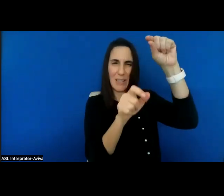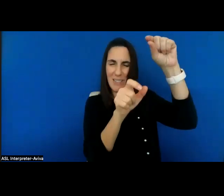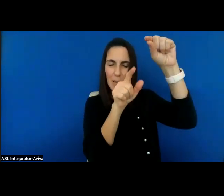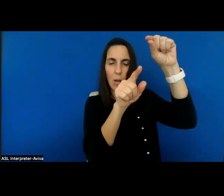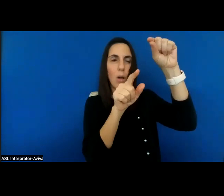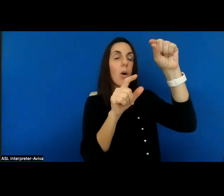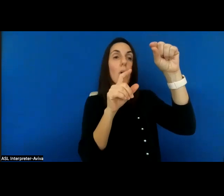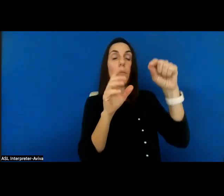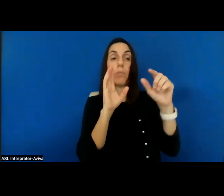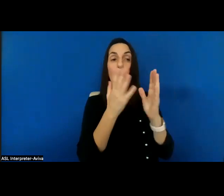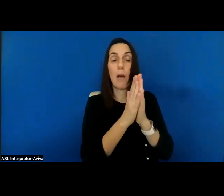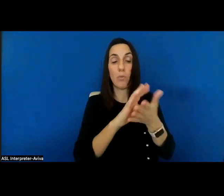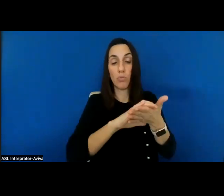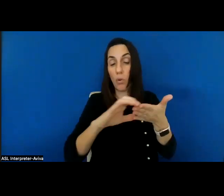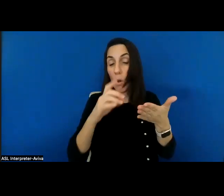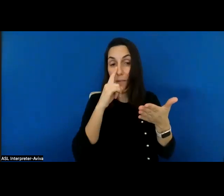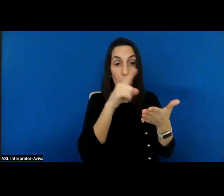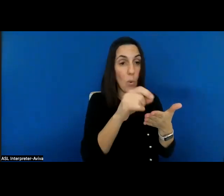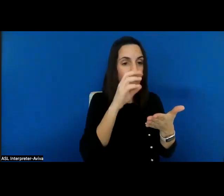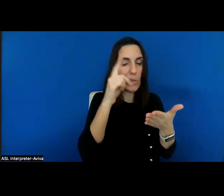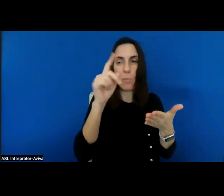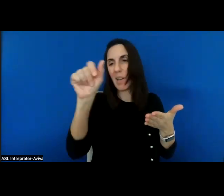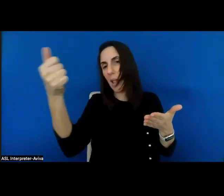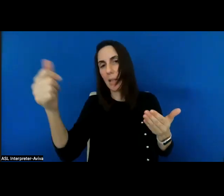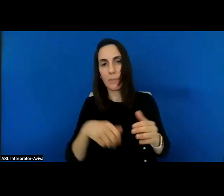party. 11:42:59 So you can actually go to our website